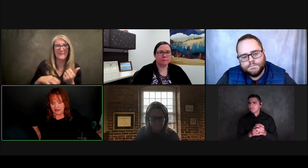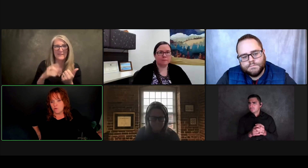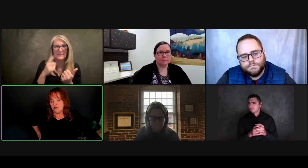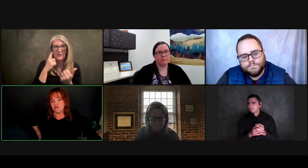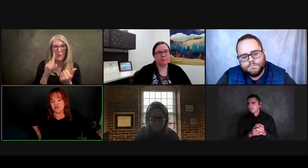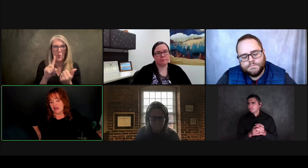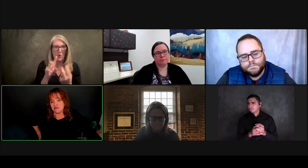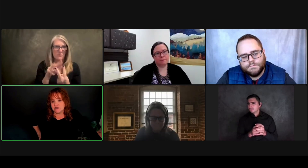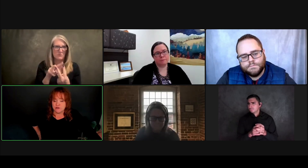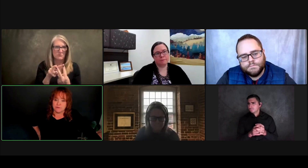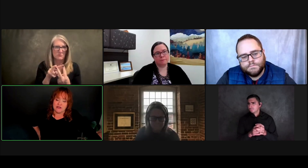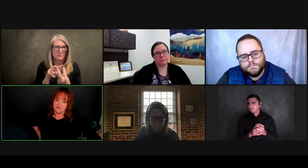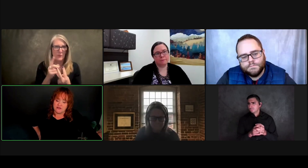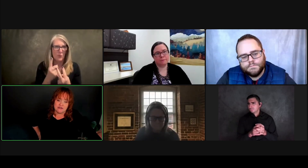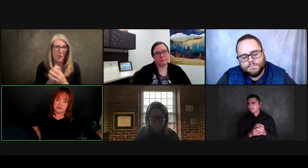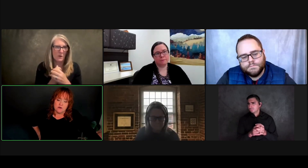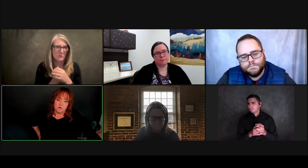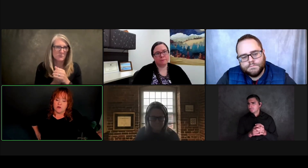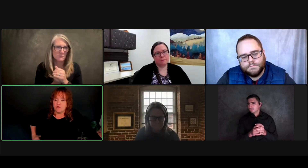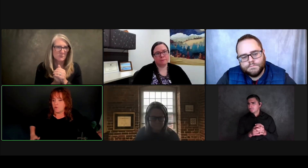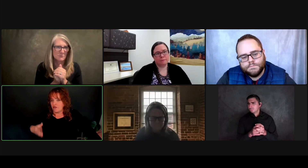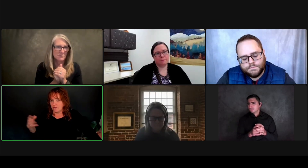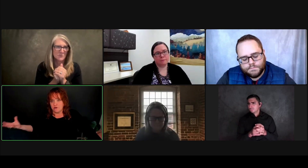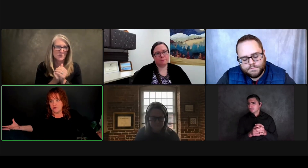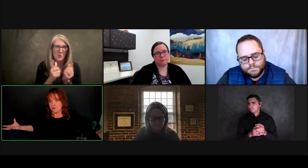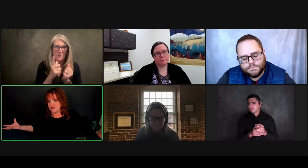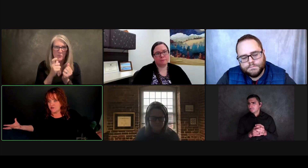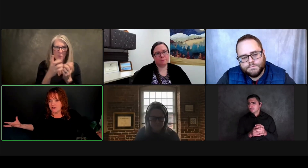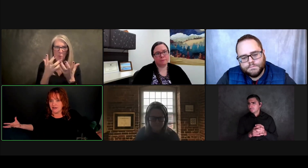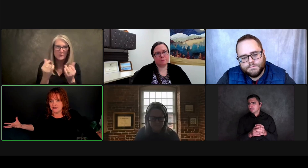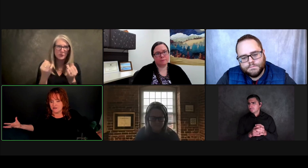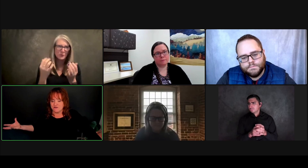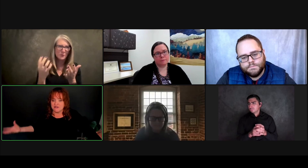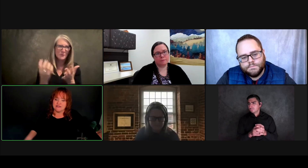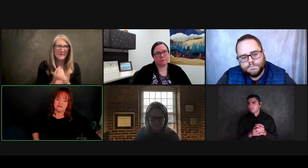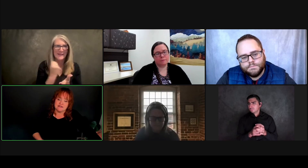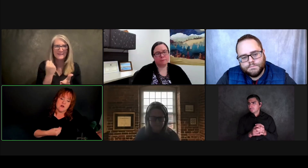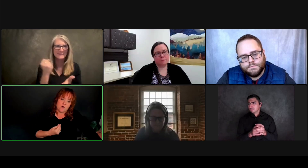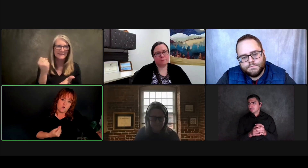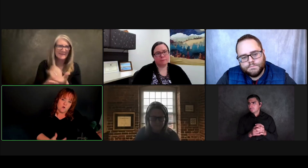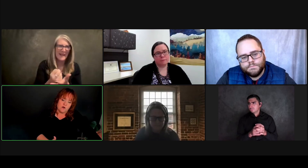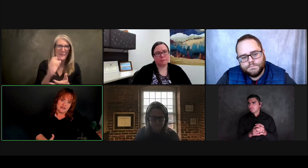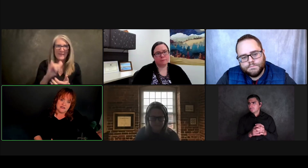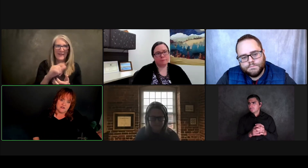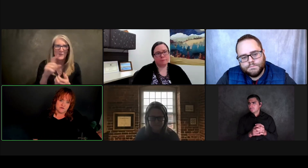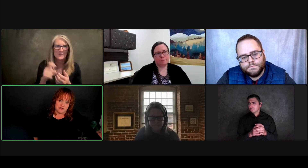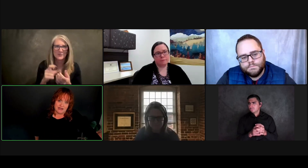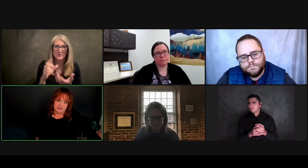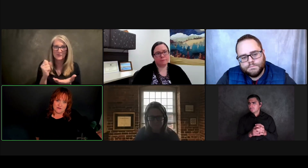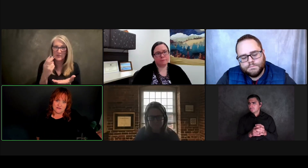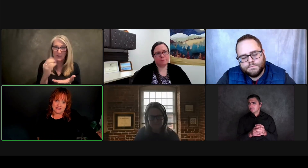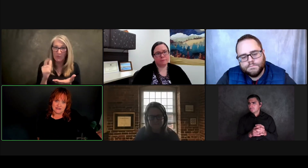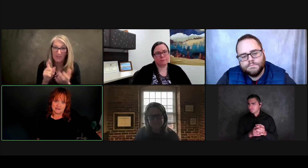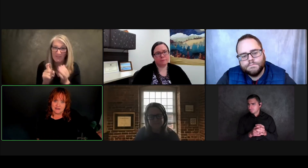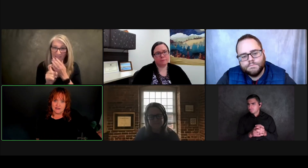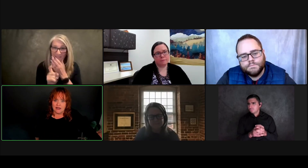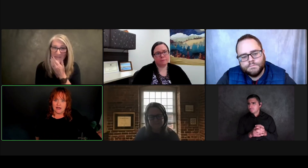And what are the challenges or benefits with whether you use centralized services or decentralized services?